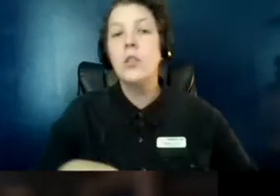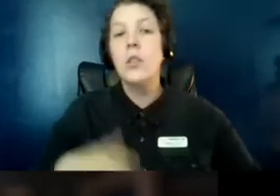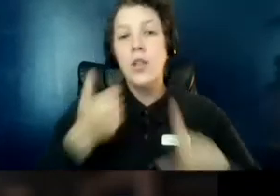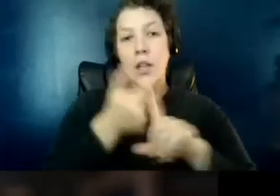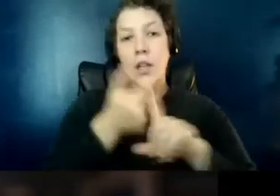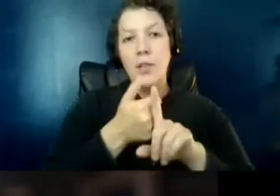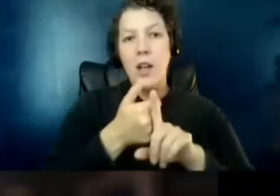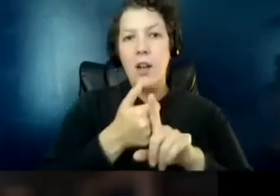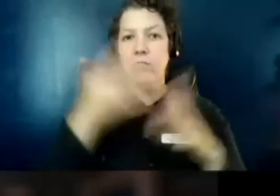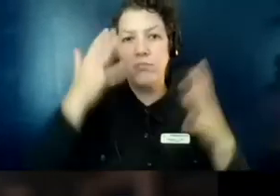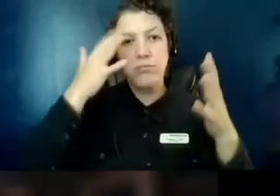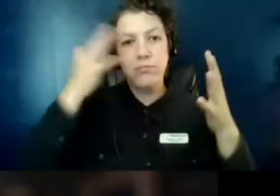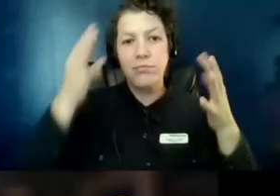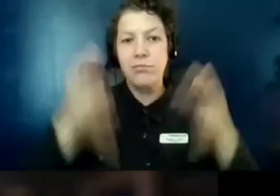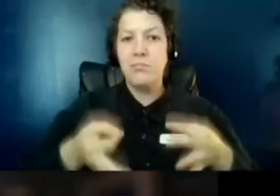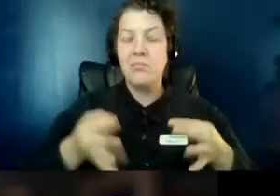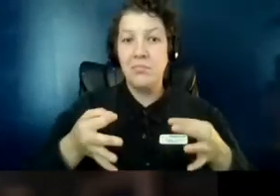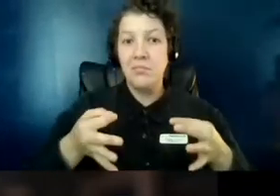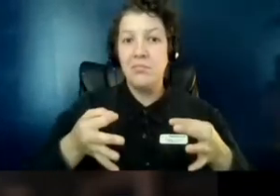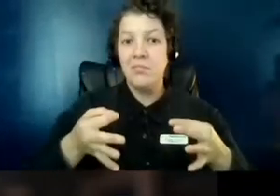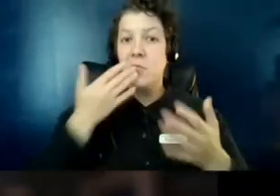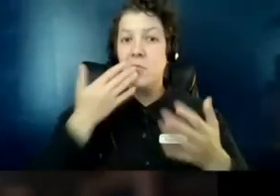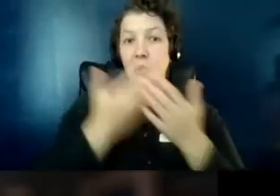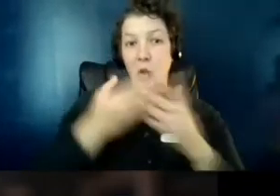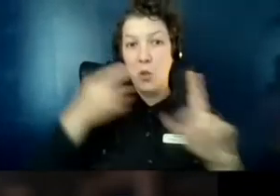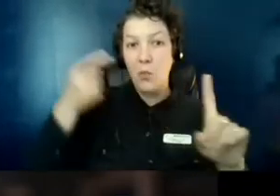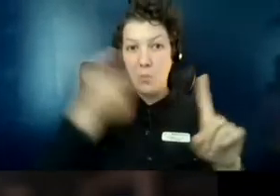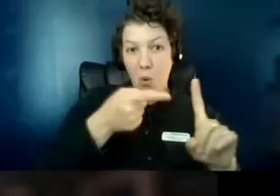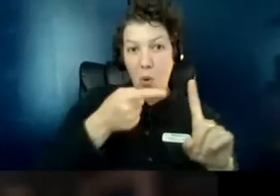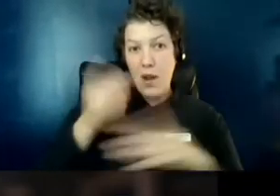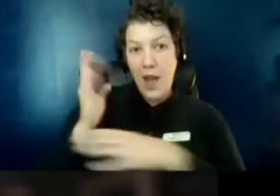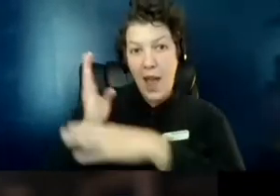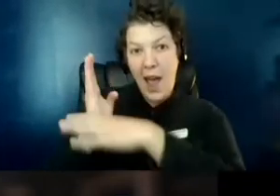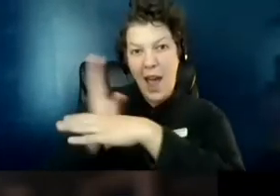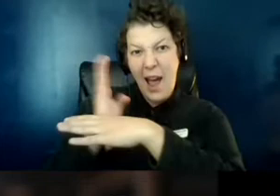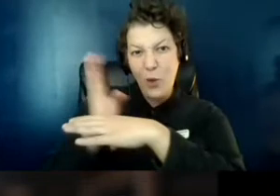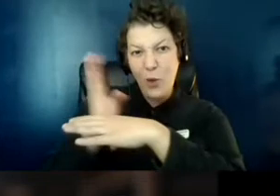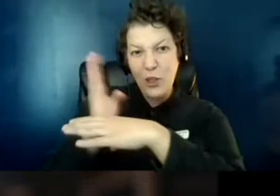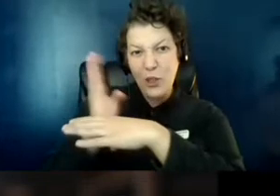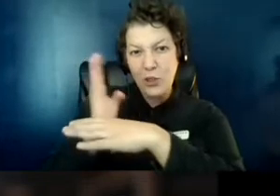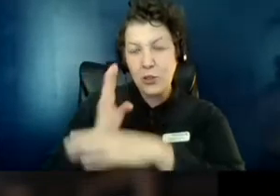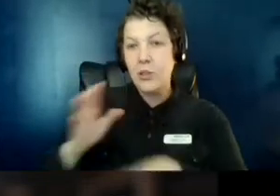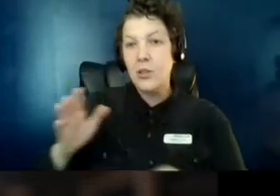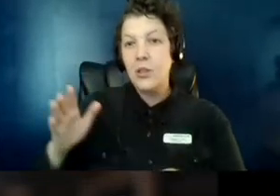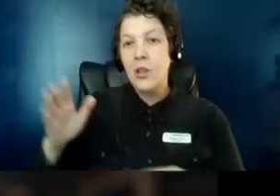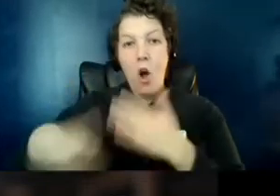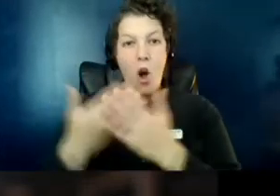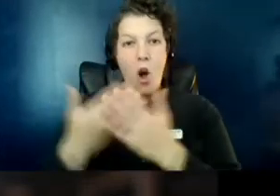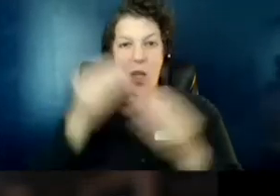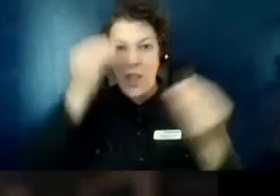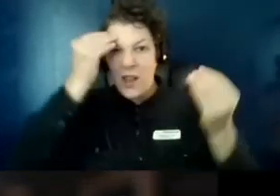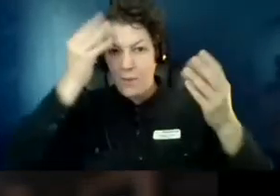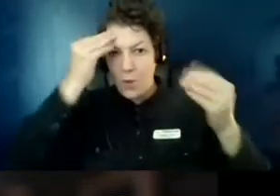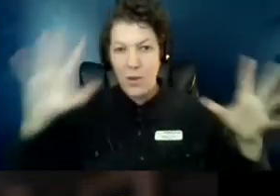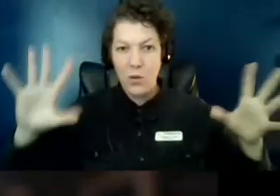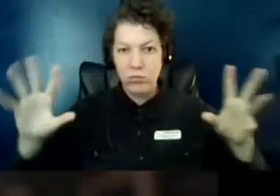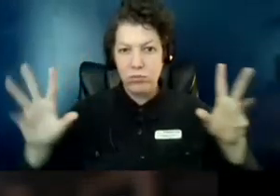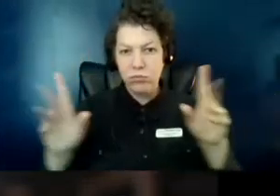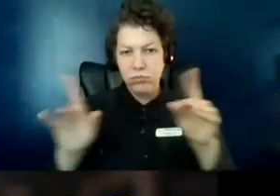And what he quickly found was that it was a really powerful tool to measure all sorts